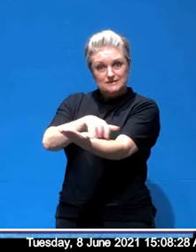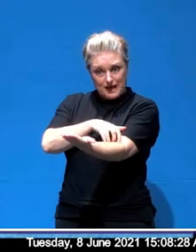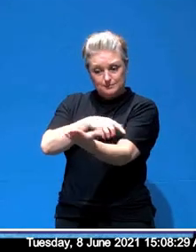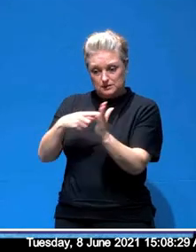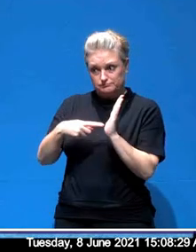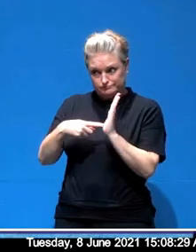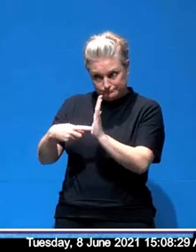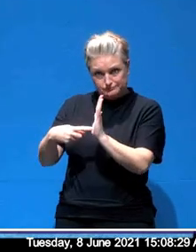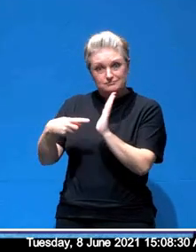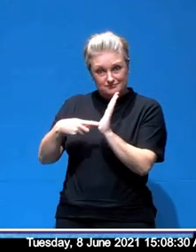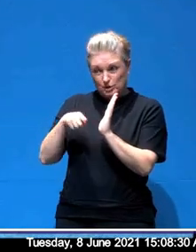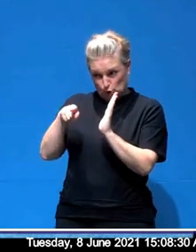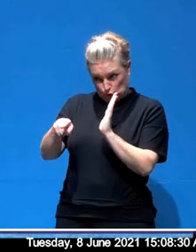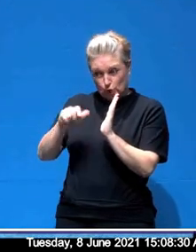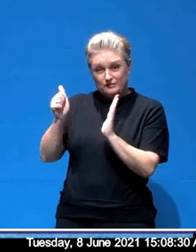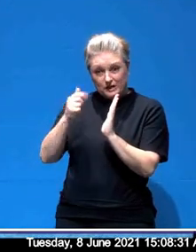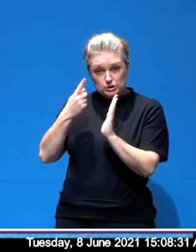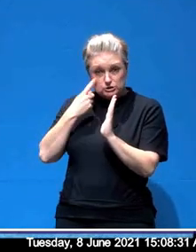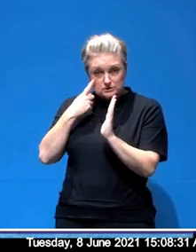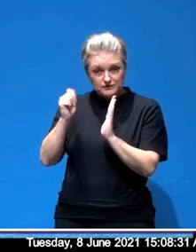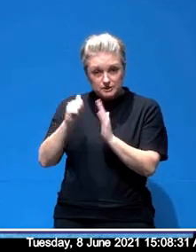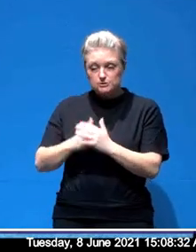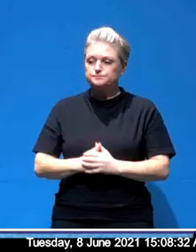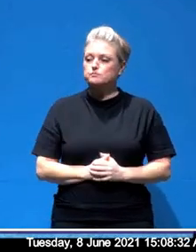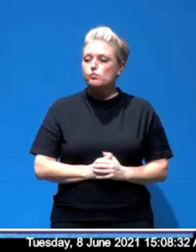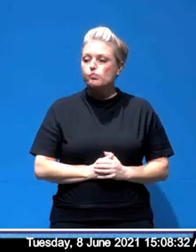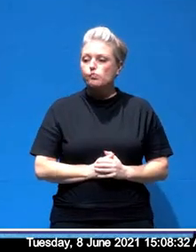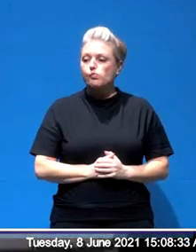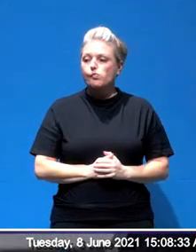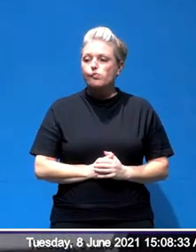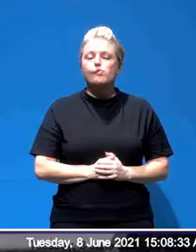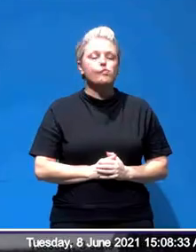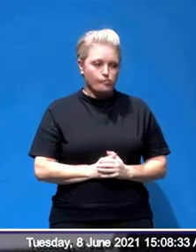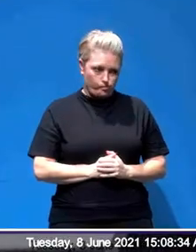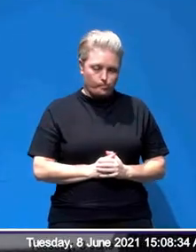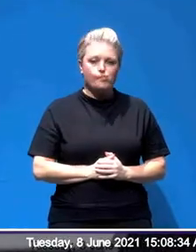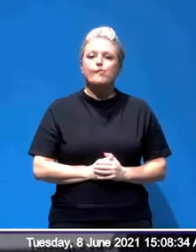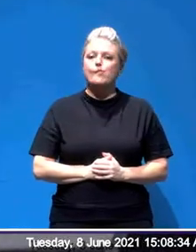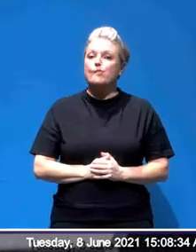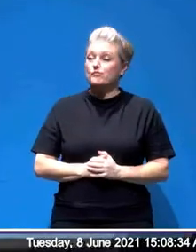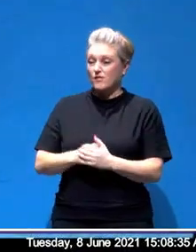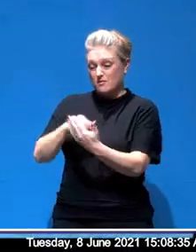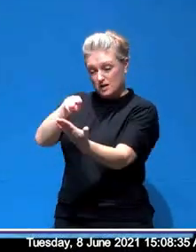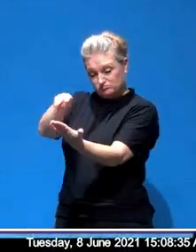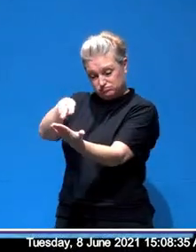Have you read the contents of that statement recently? I have. Are the contents of that statement true?